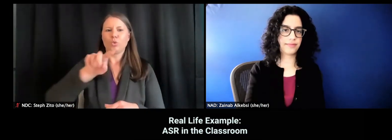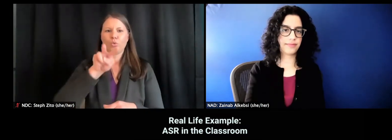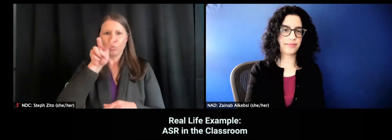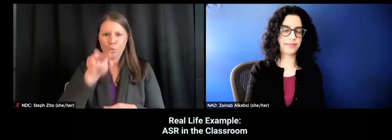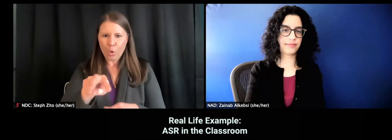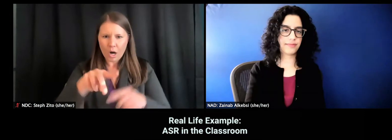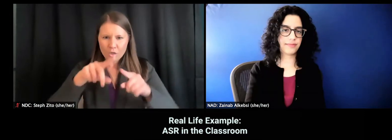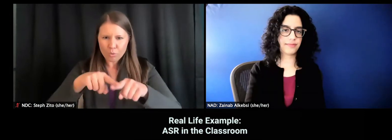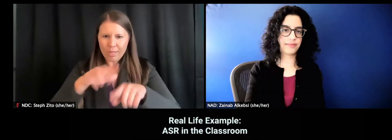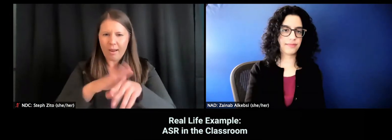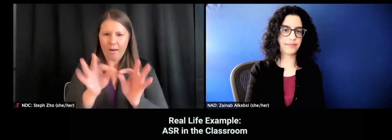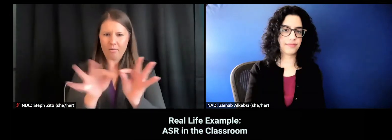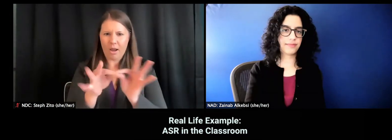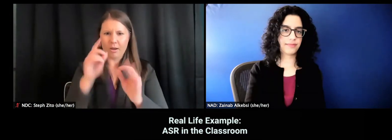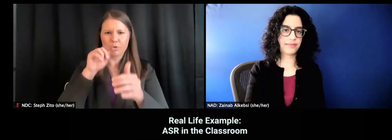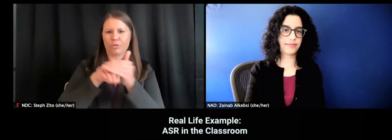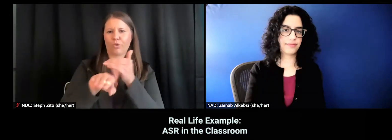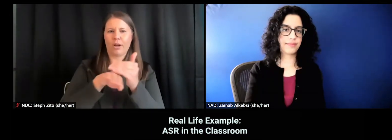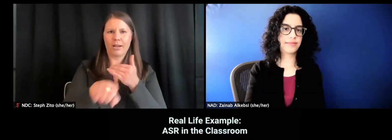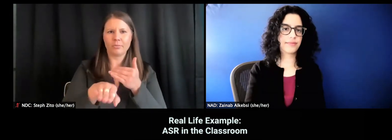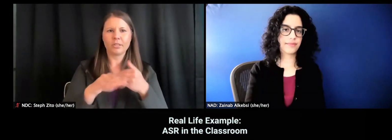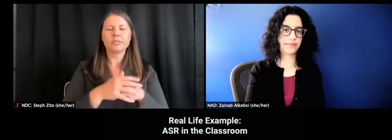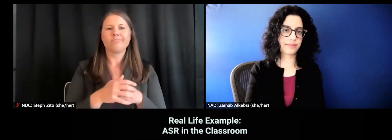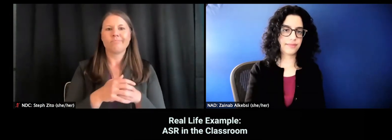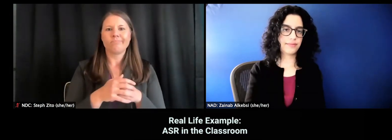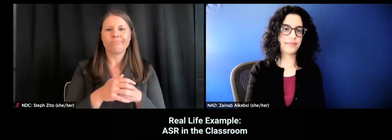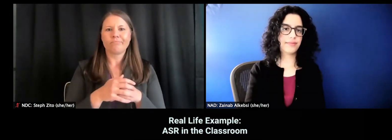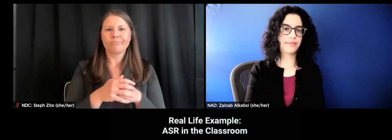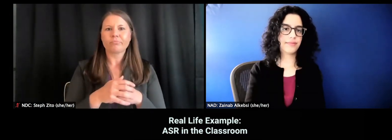means you must rely on the captions for information.